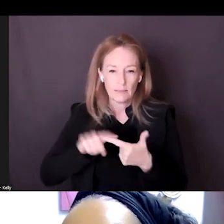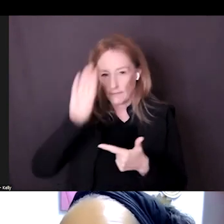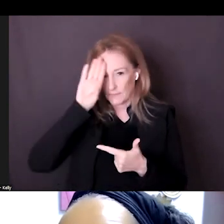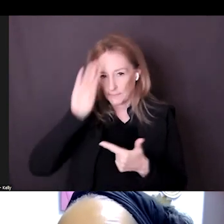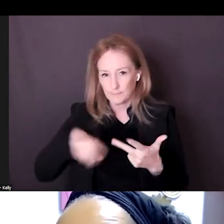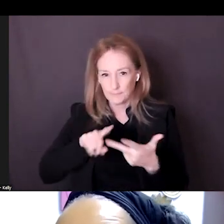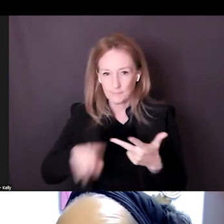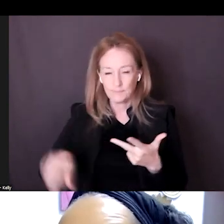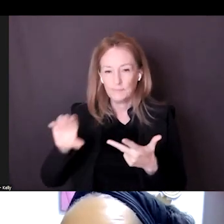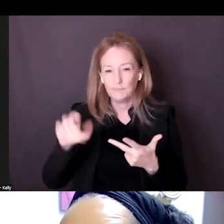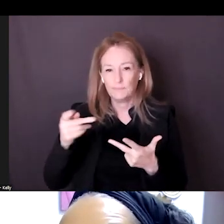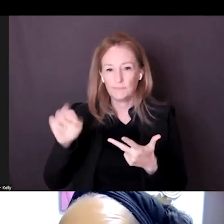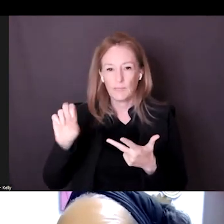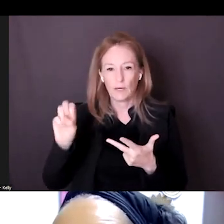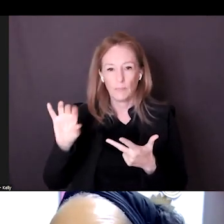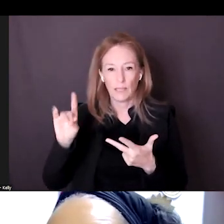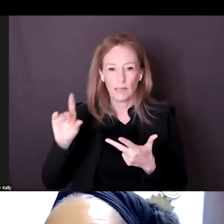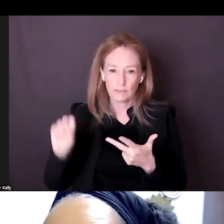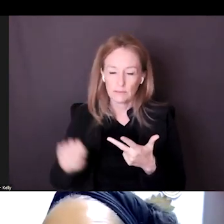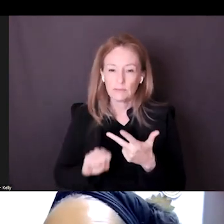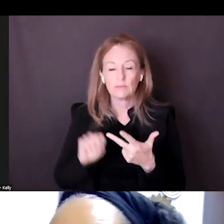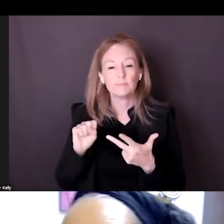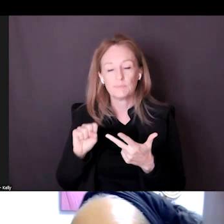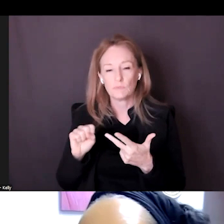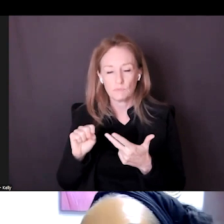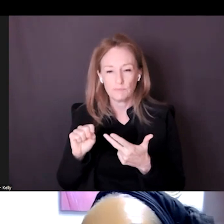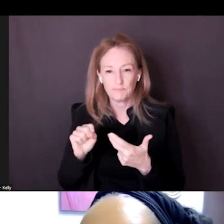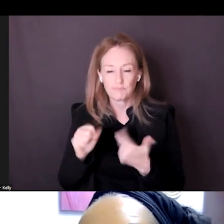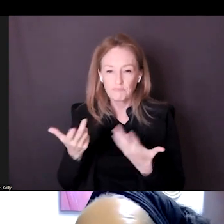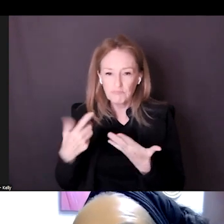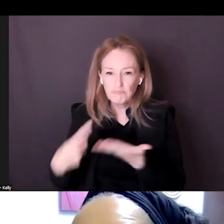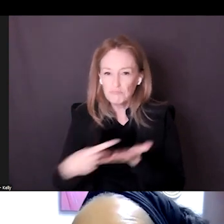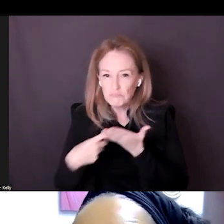TO TALK ABOUT HOW WE CAN SUPPORT THAT COMMUNITY AND INFORM THEM